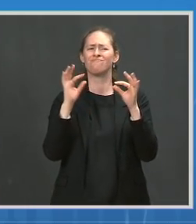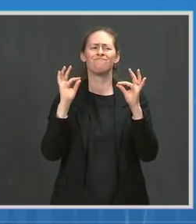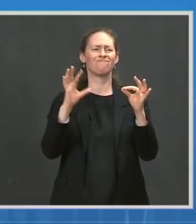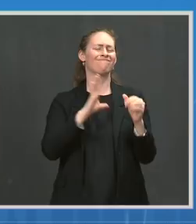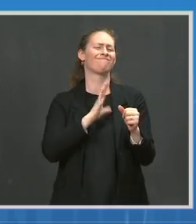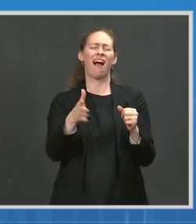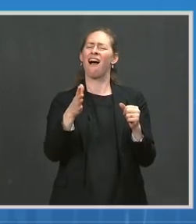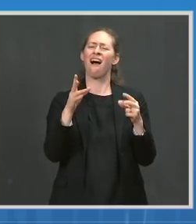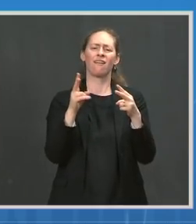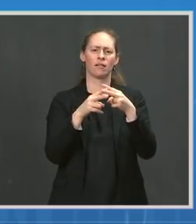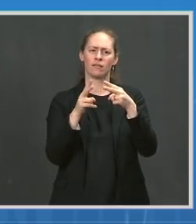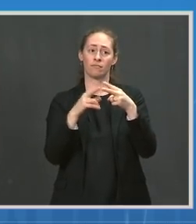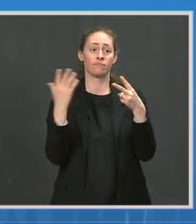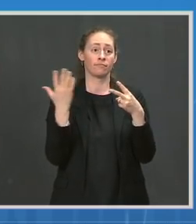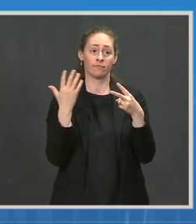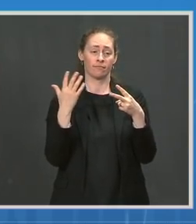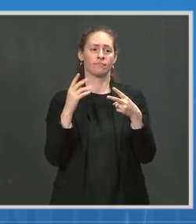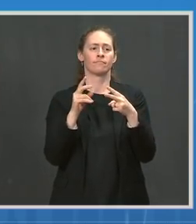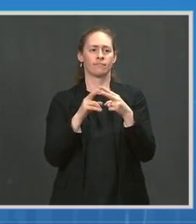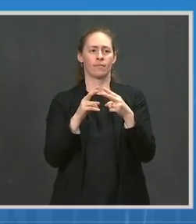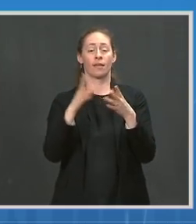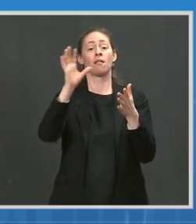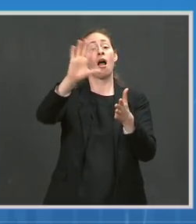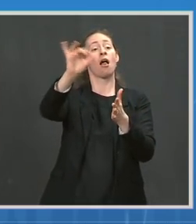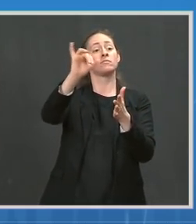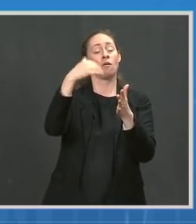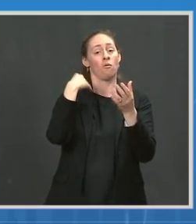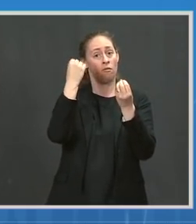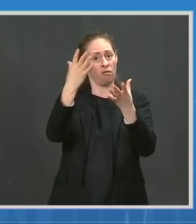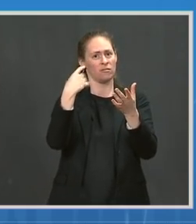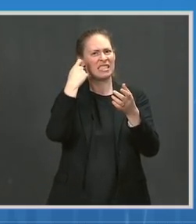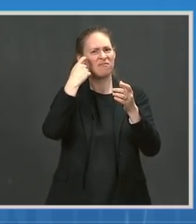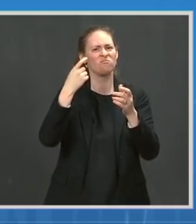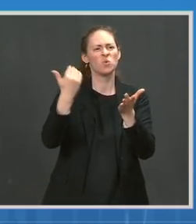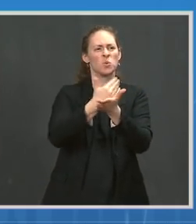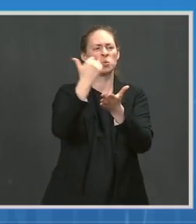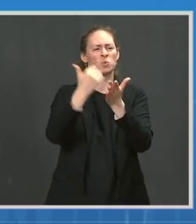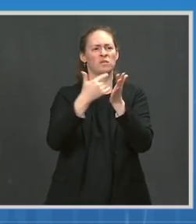First, we recently released a study on how vaccines are working in the real world.